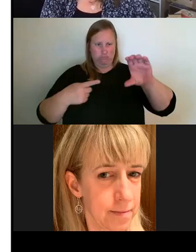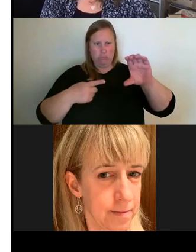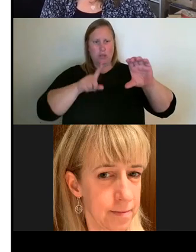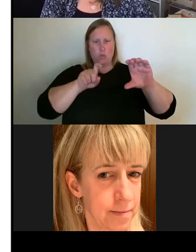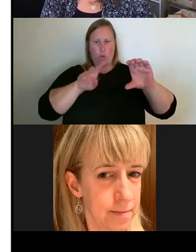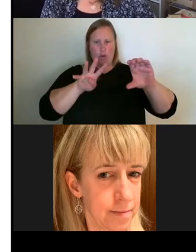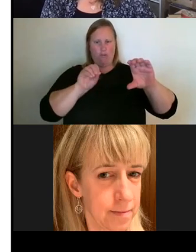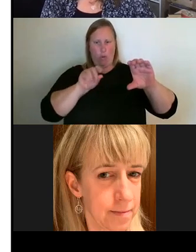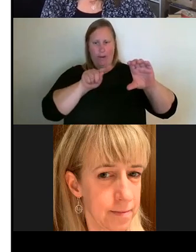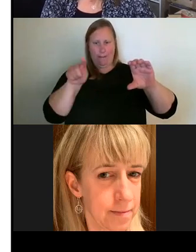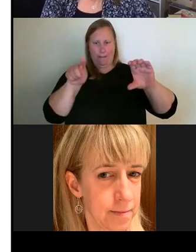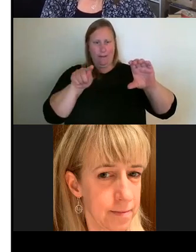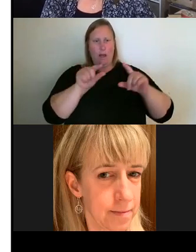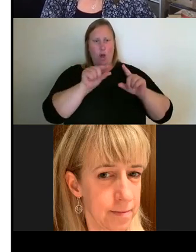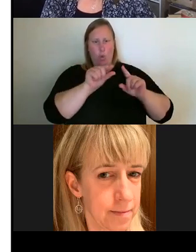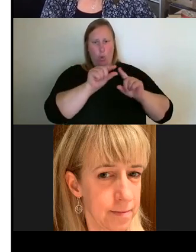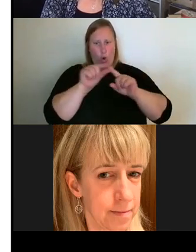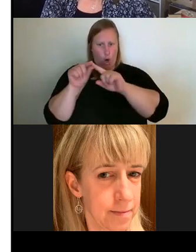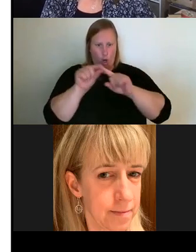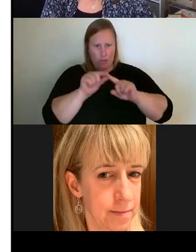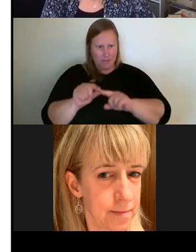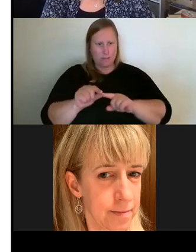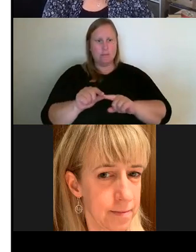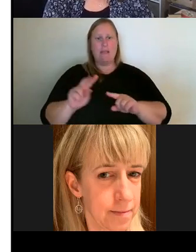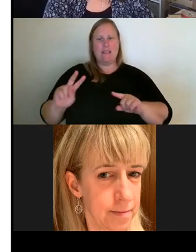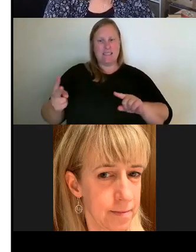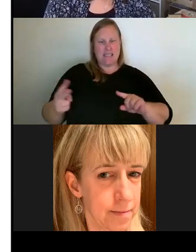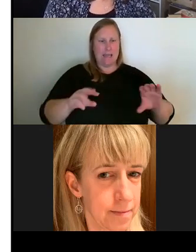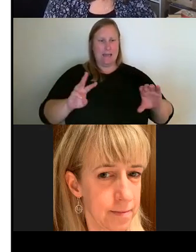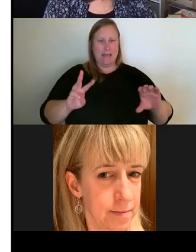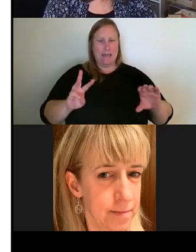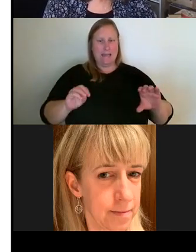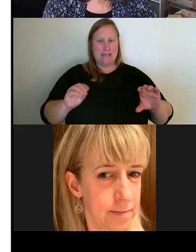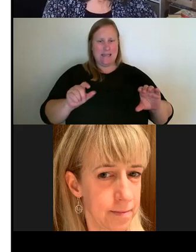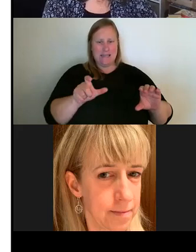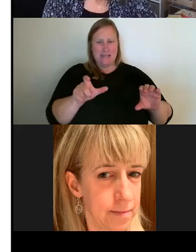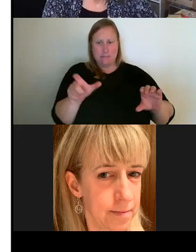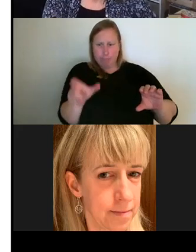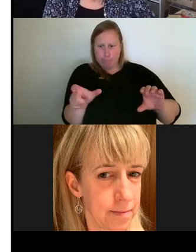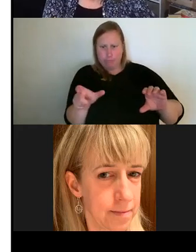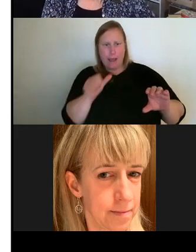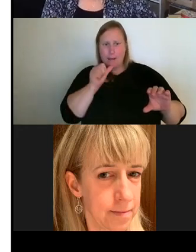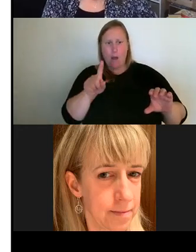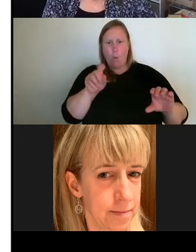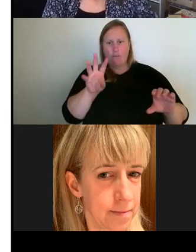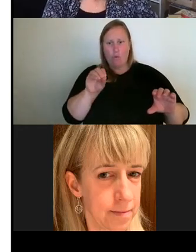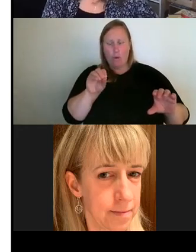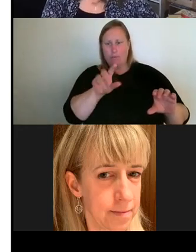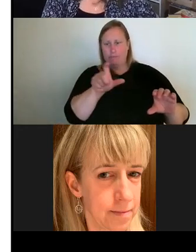Two, it's 60 characters wide. If you are game in chat, tell me whether you prefer